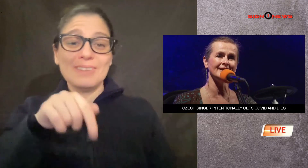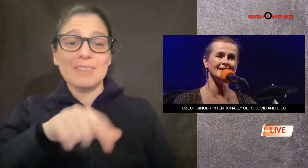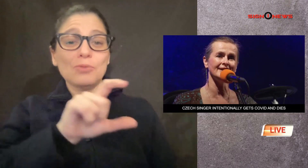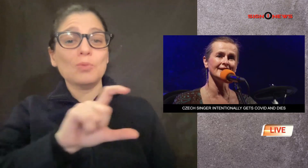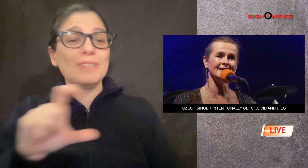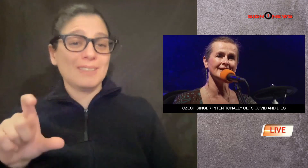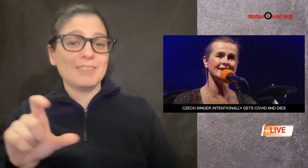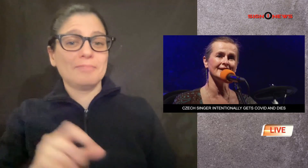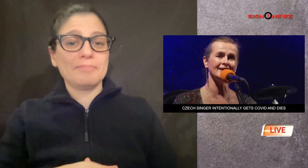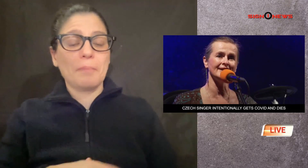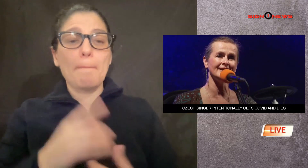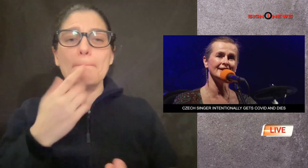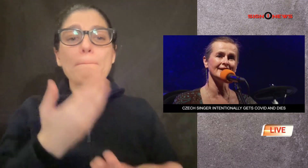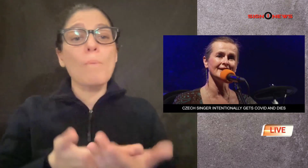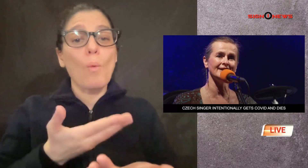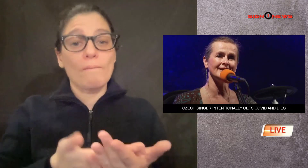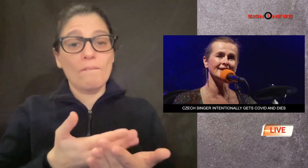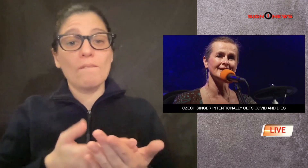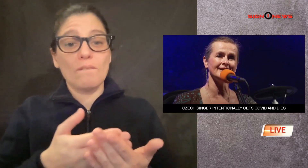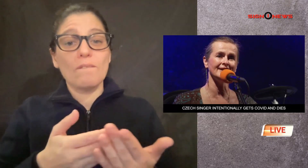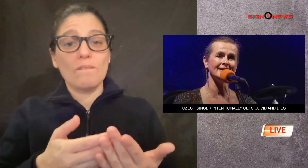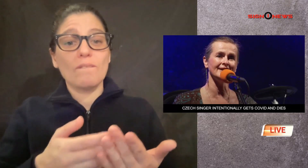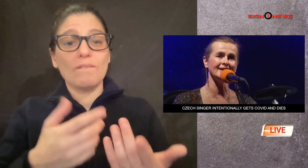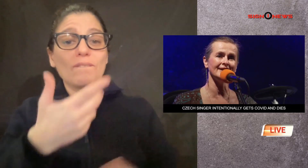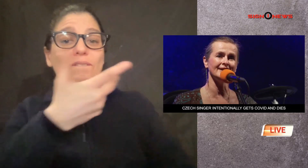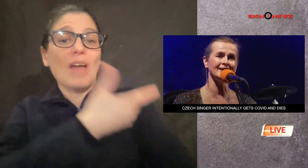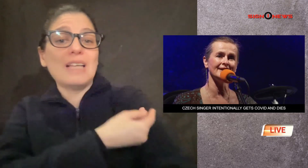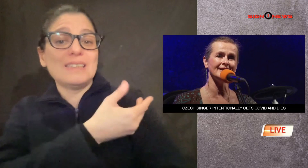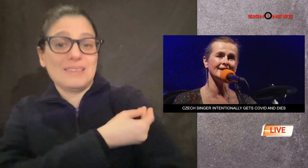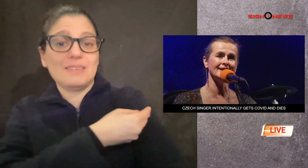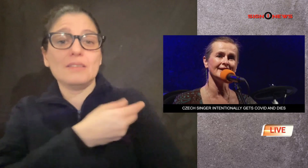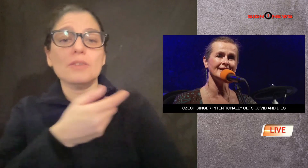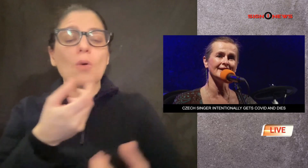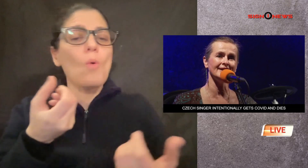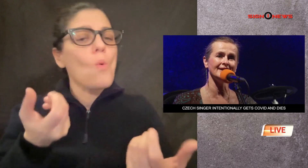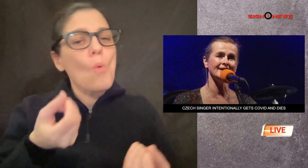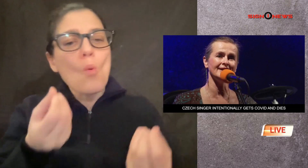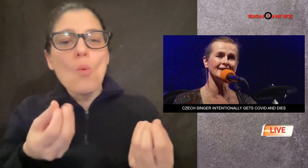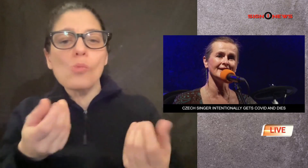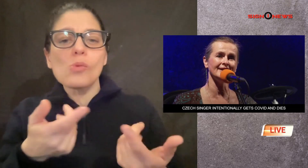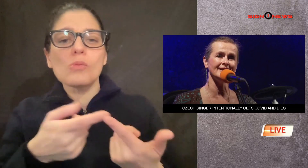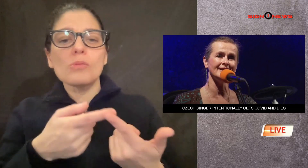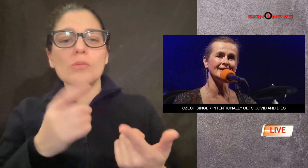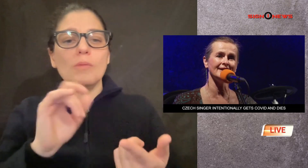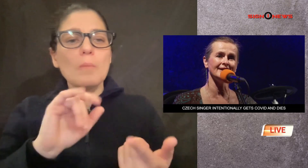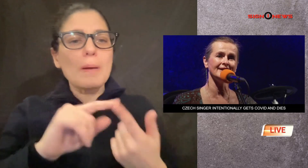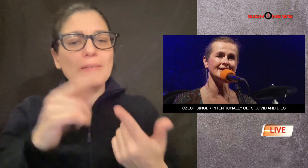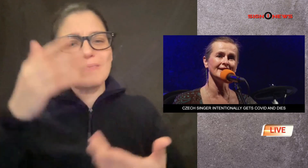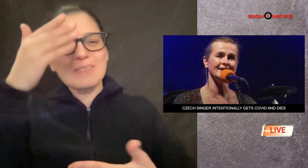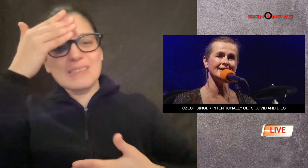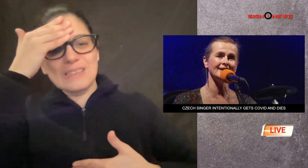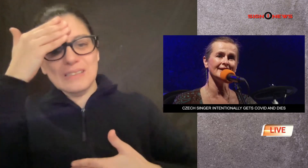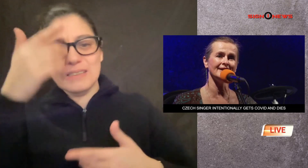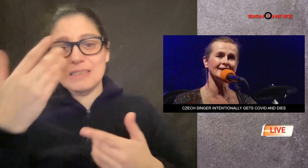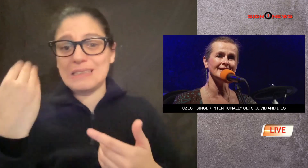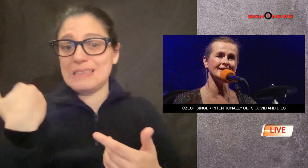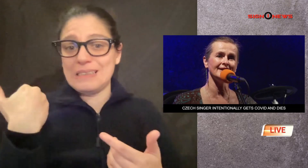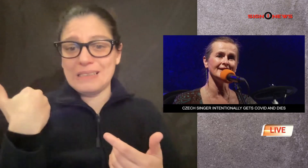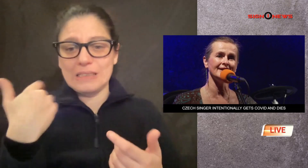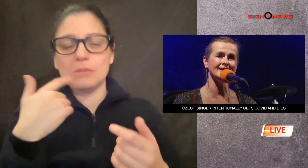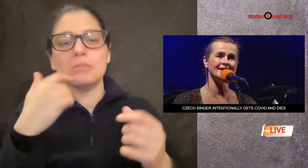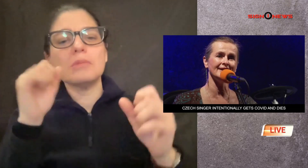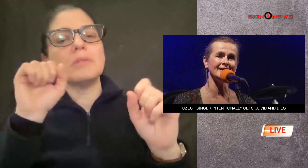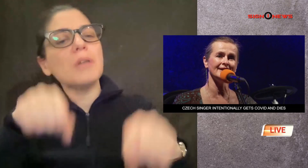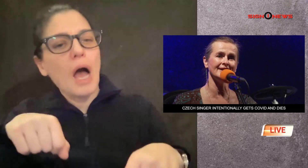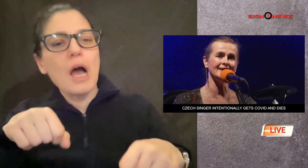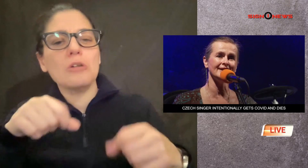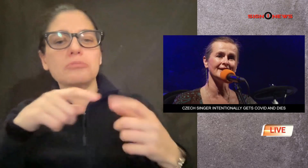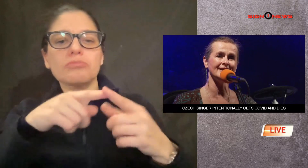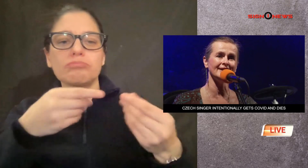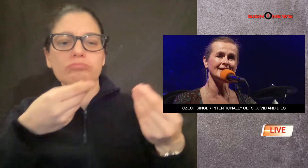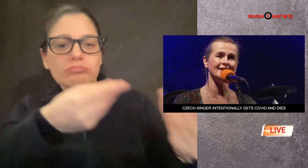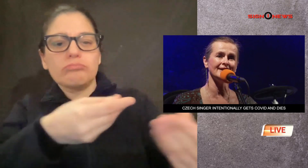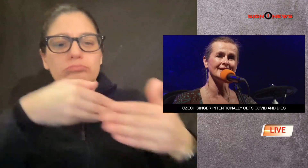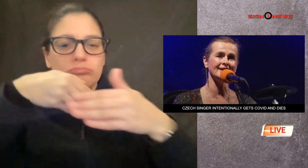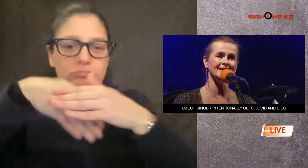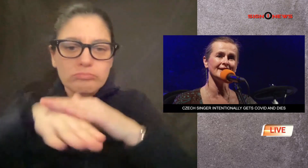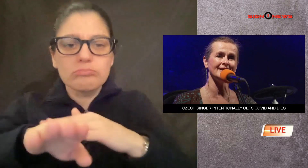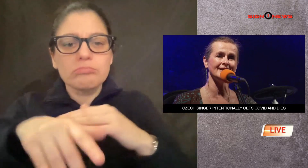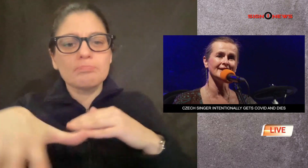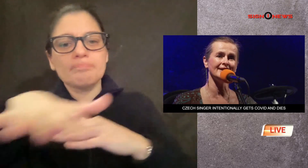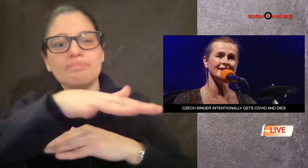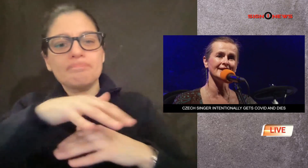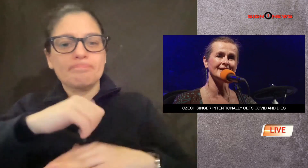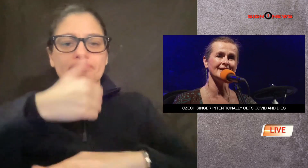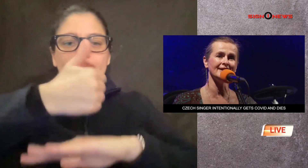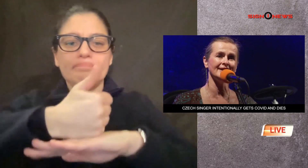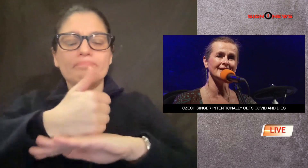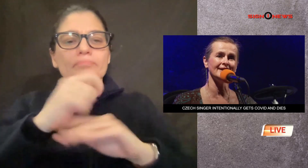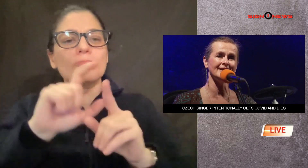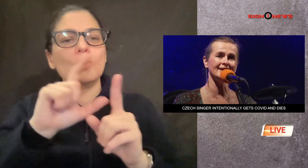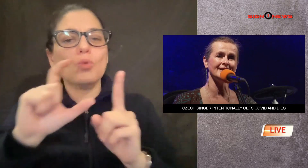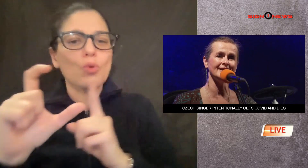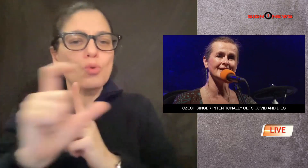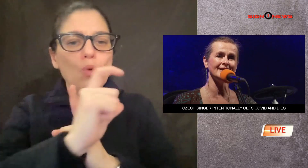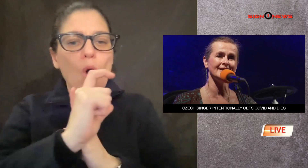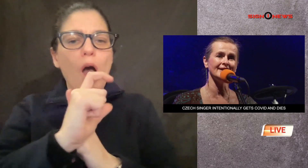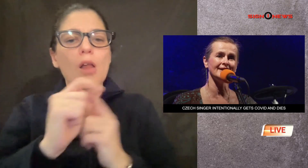died this week proof of vaccination or a recent infection